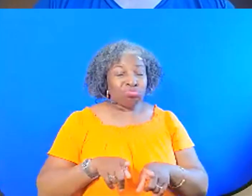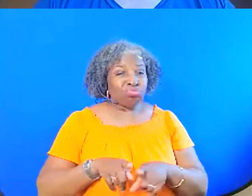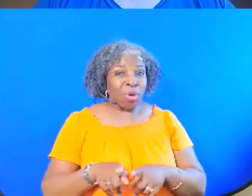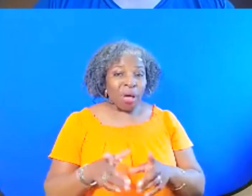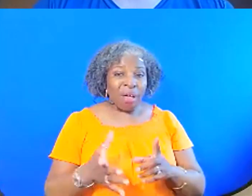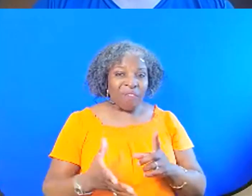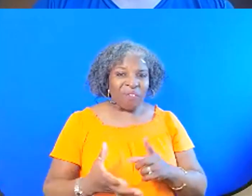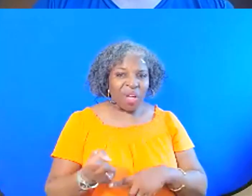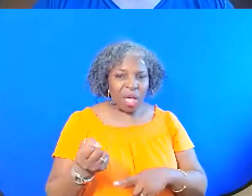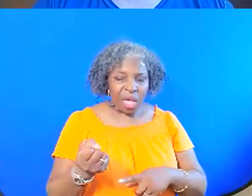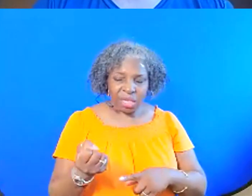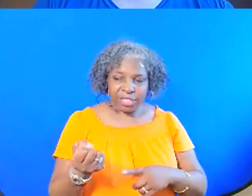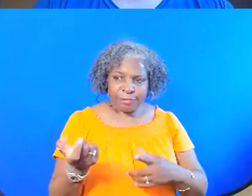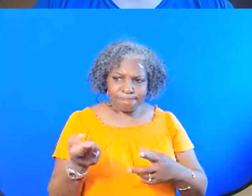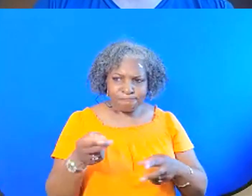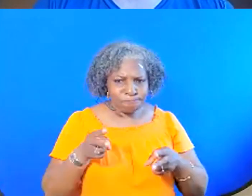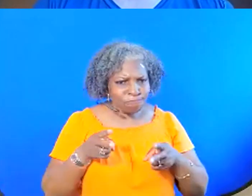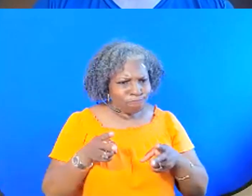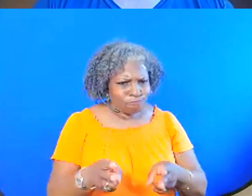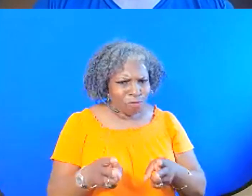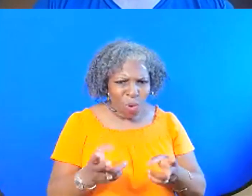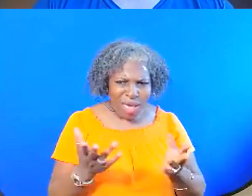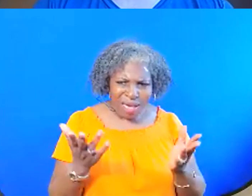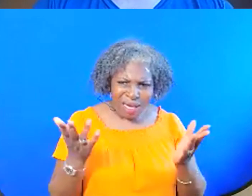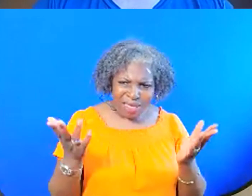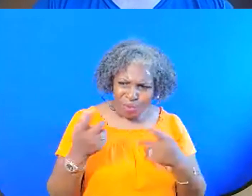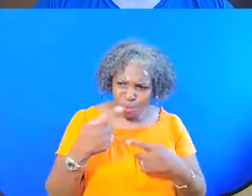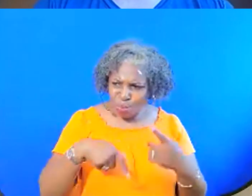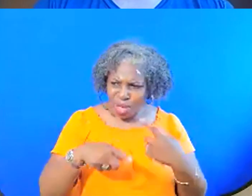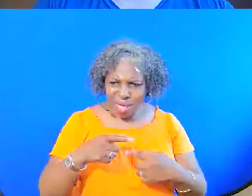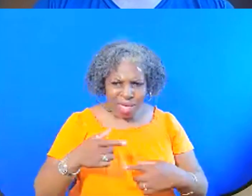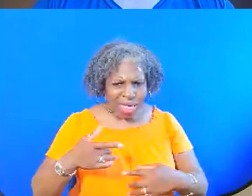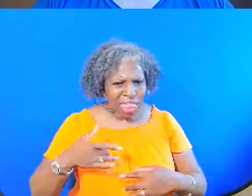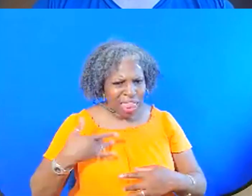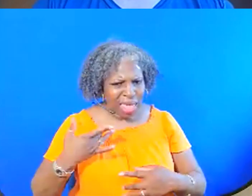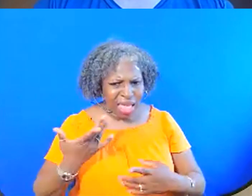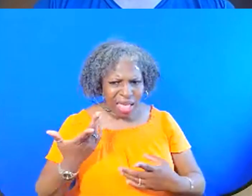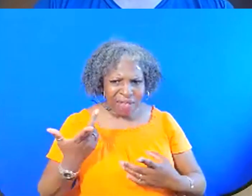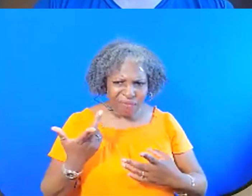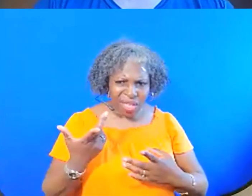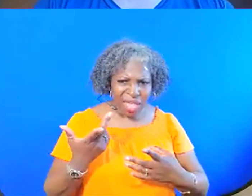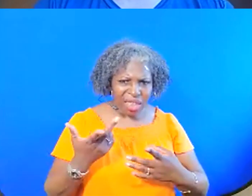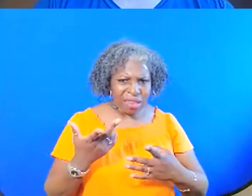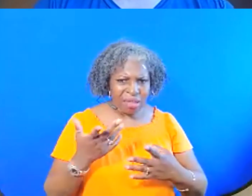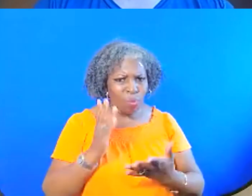I want to try and find a way that we live within ecosystems and